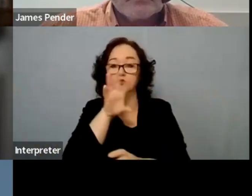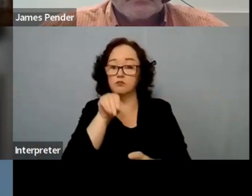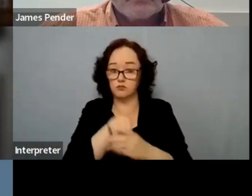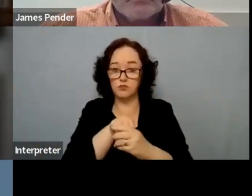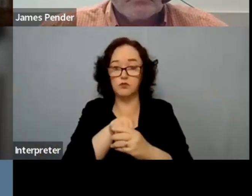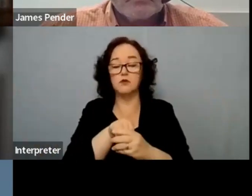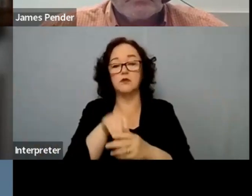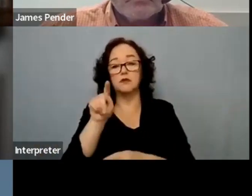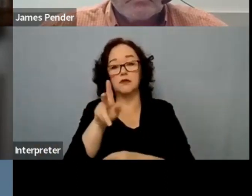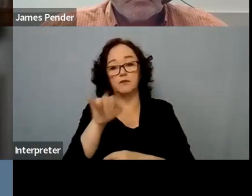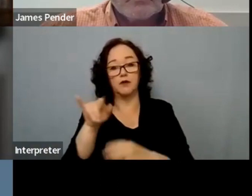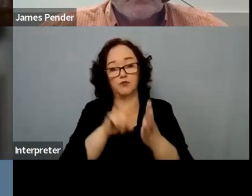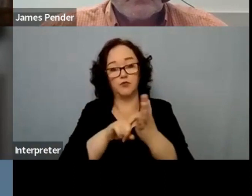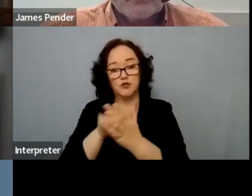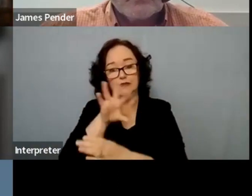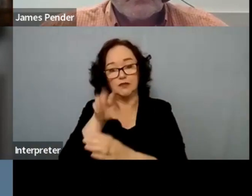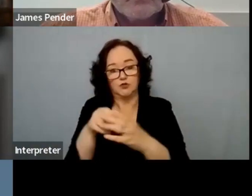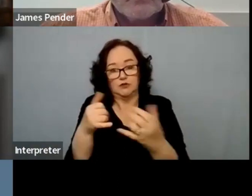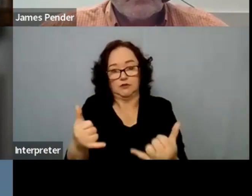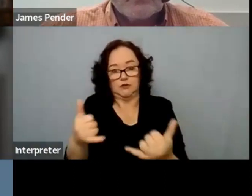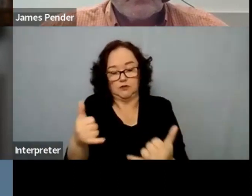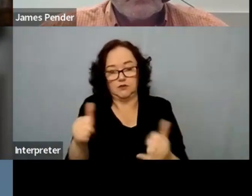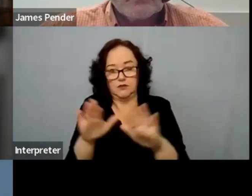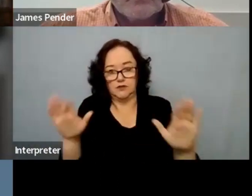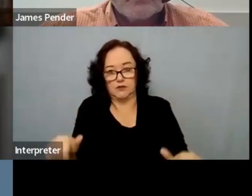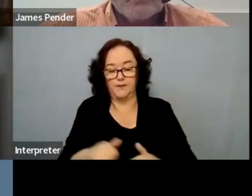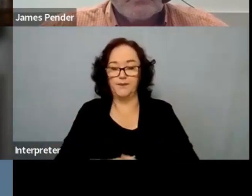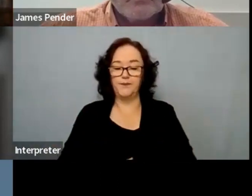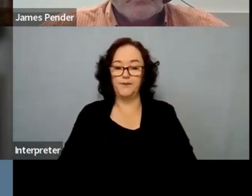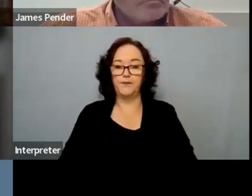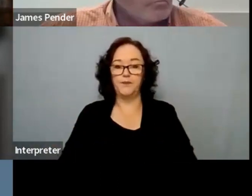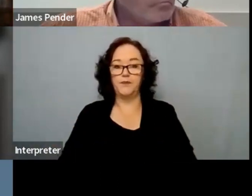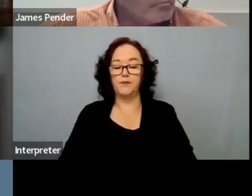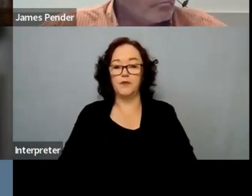existing system. There's the potential for the entire system